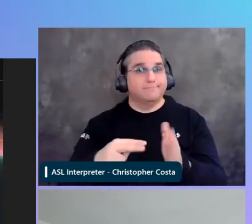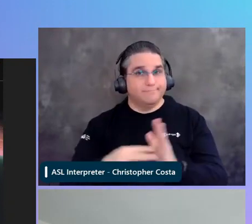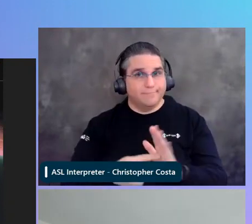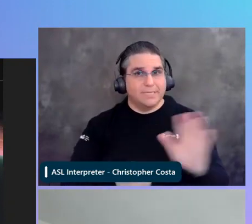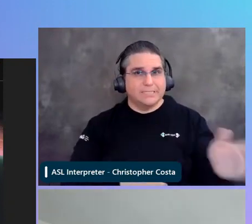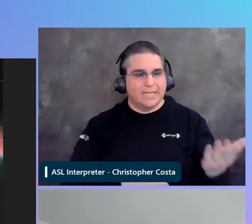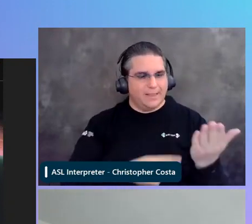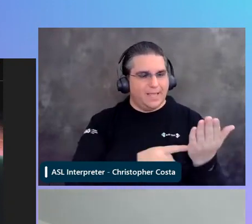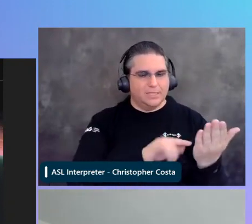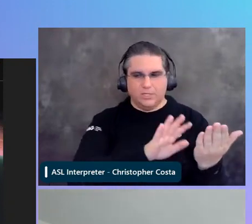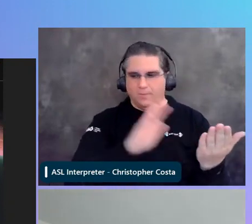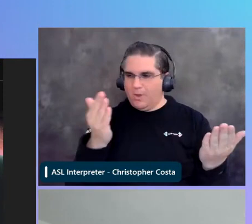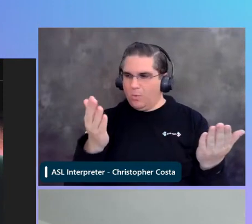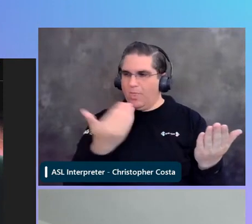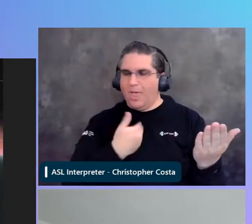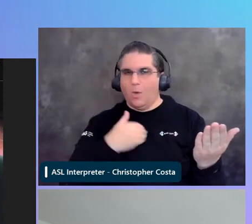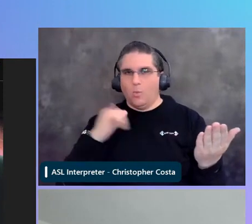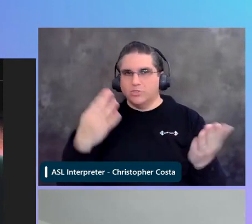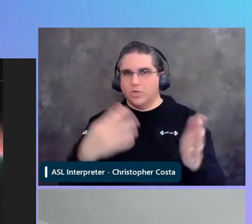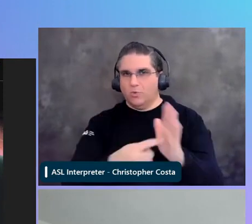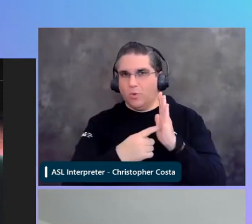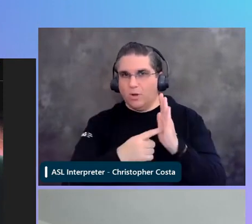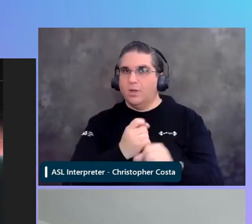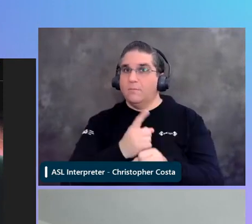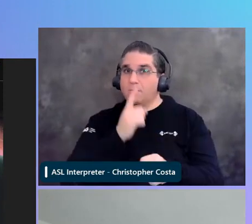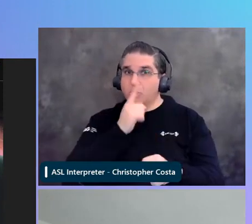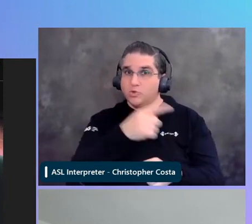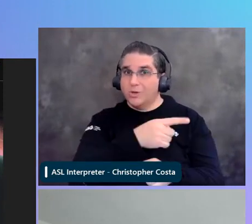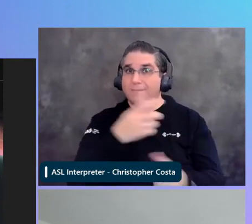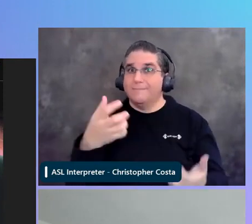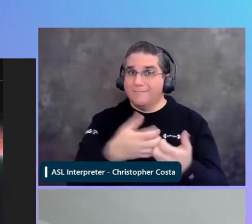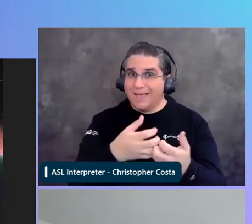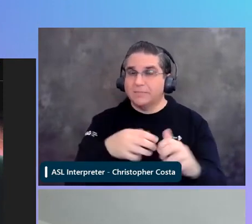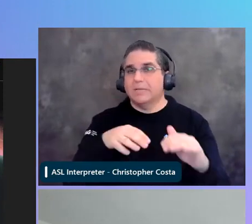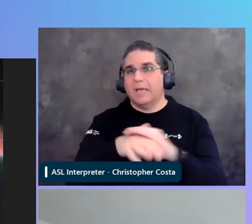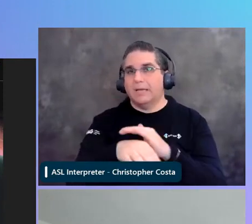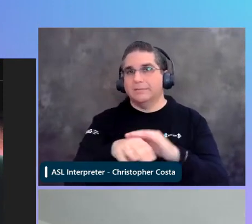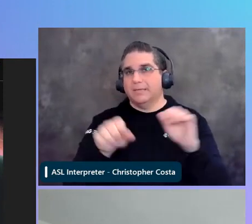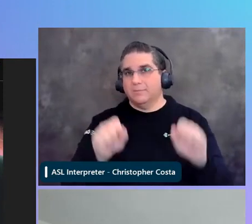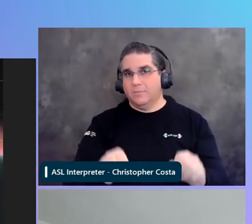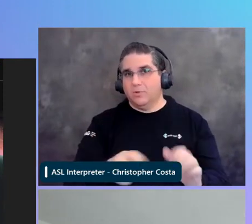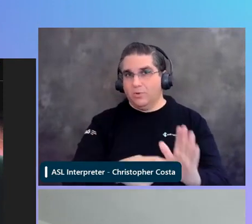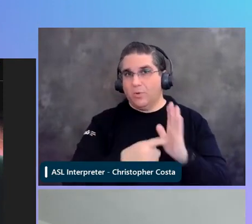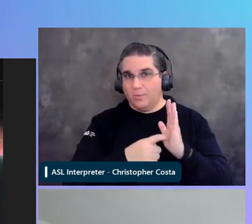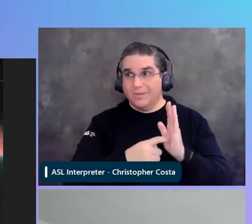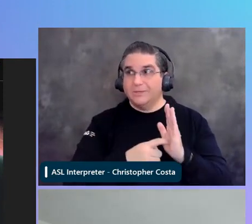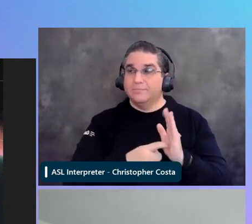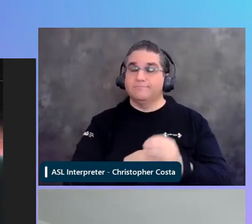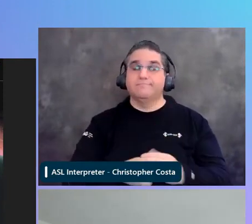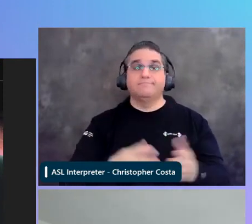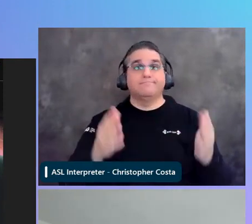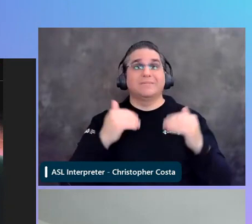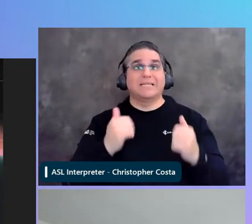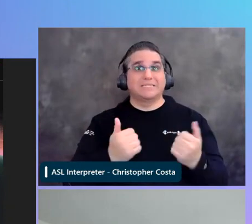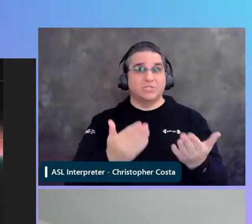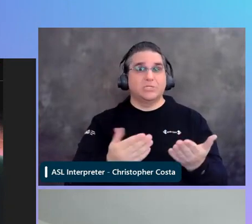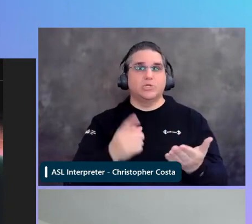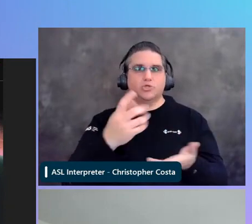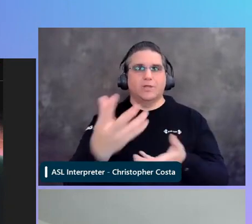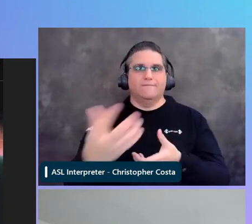they meet both functional and accessible requirements. Involve real testers in the testing